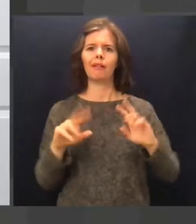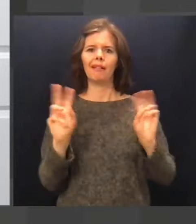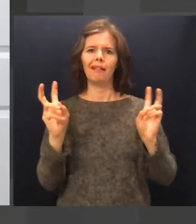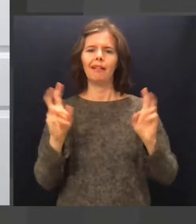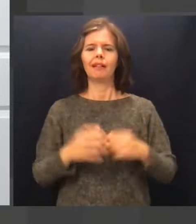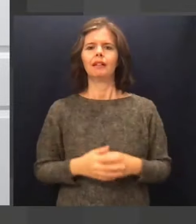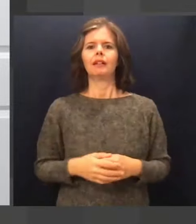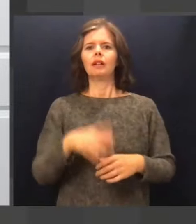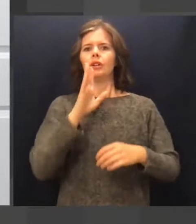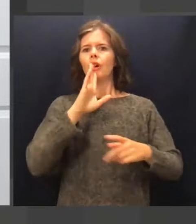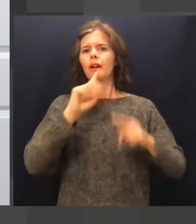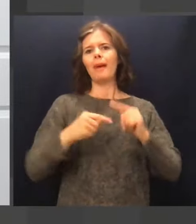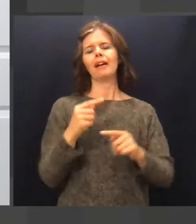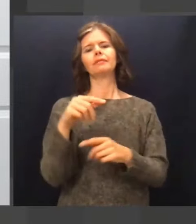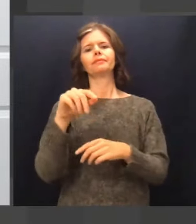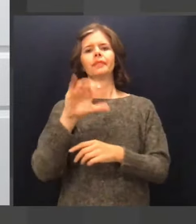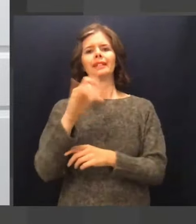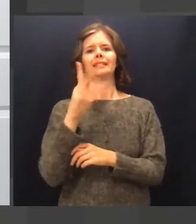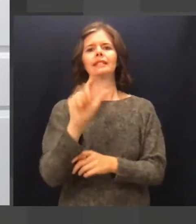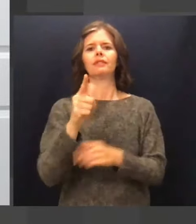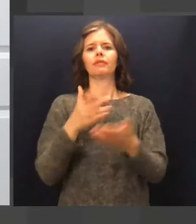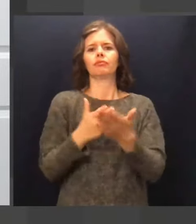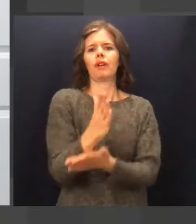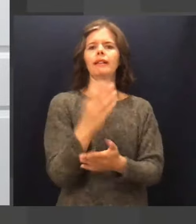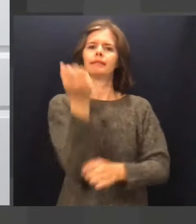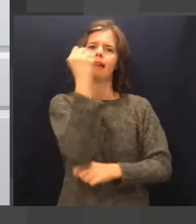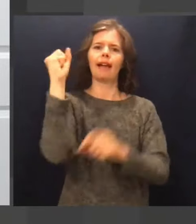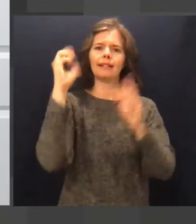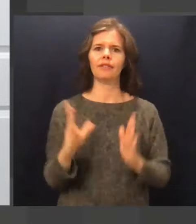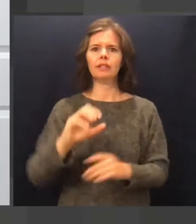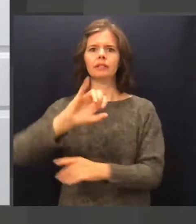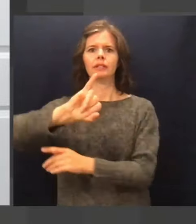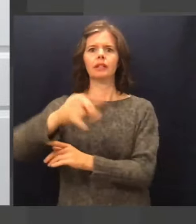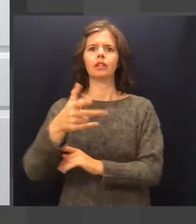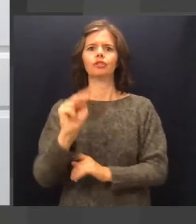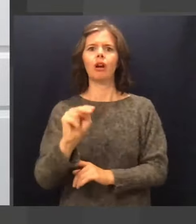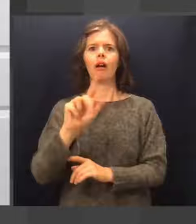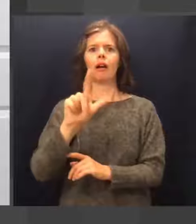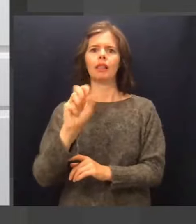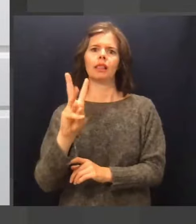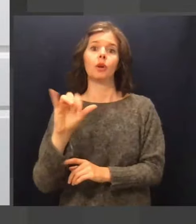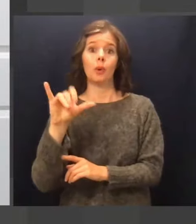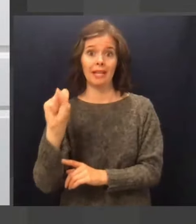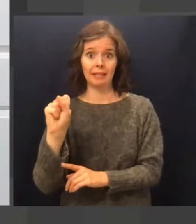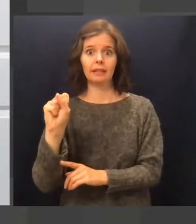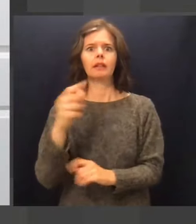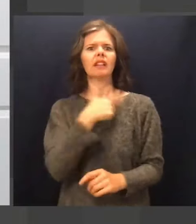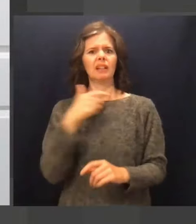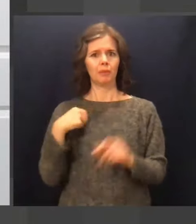OF CONGRESSMAN AND CIVIL RIGHTS ACTIVIST JOHN LEWIS. THE ADDITIONAL LESSONS CONTINUE